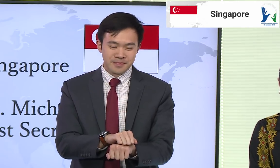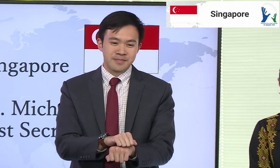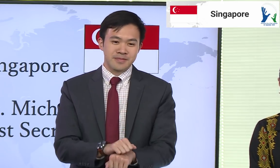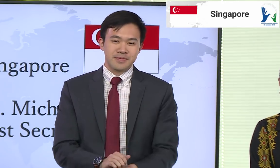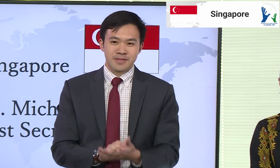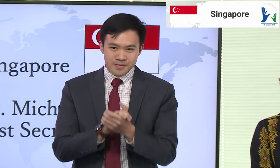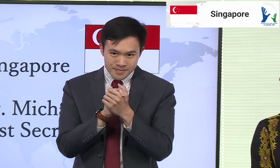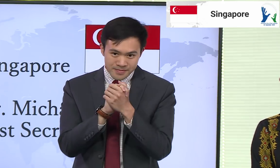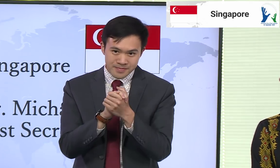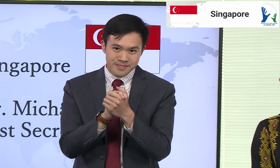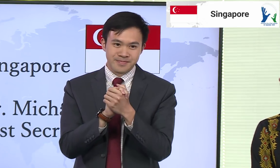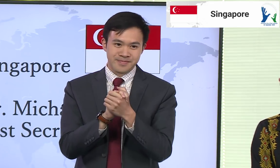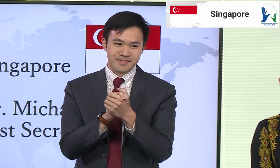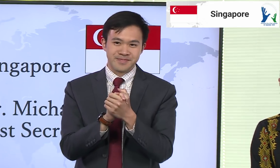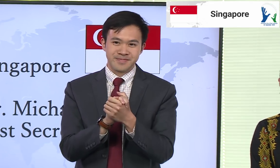And the sign for congratulations in Philippines sign language.